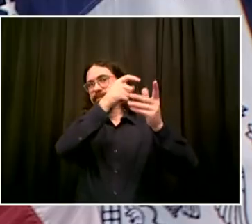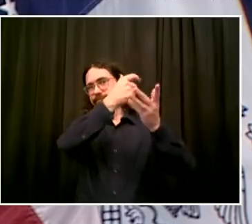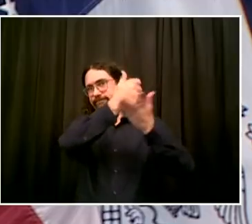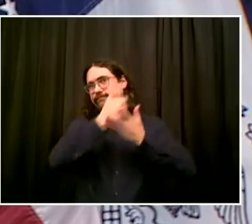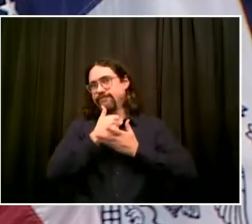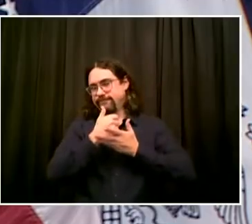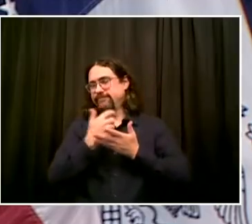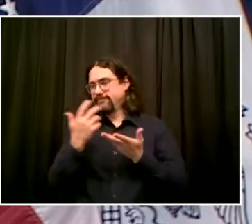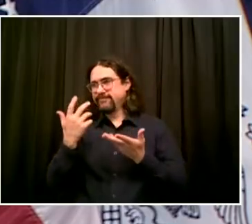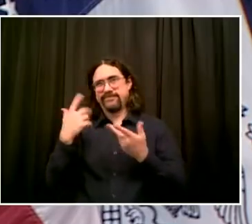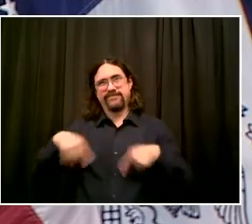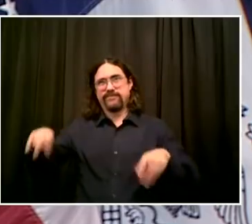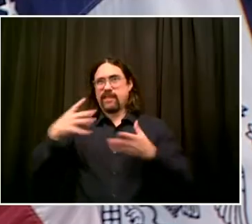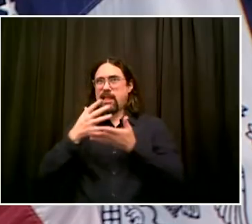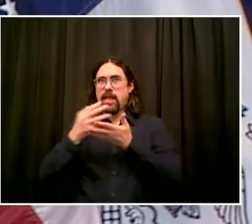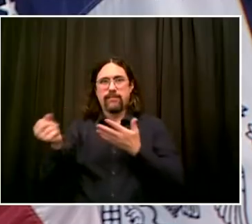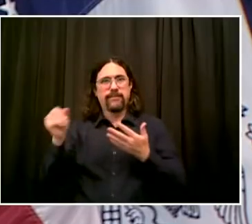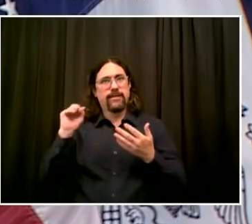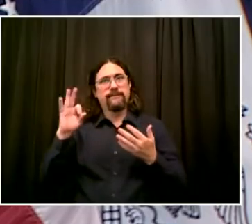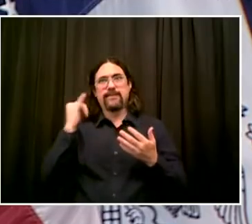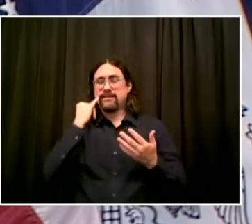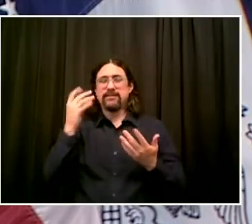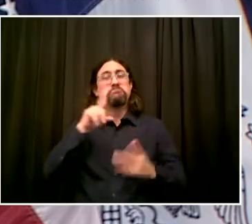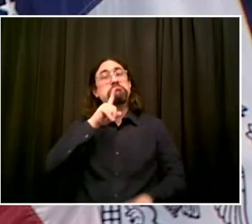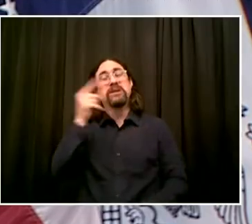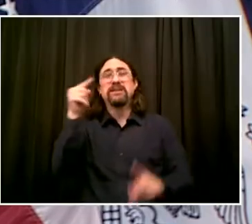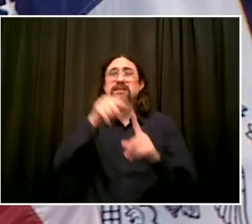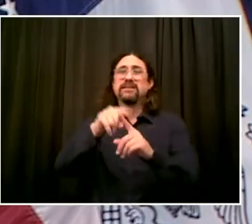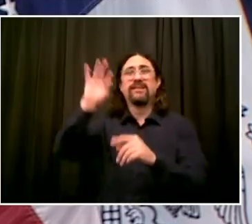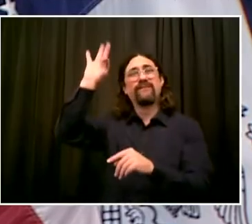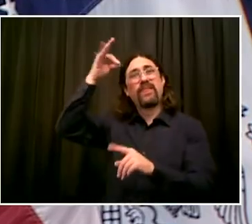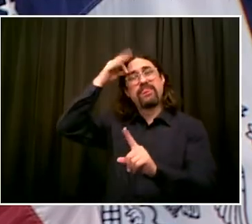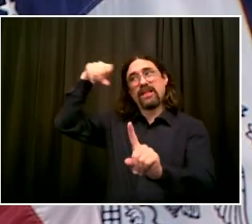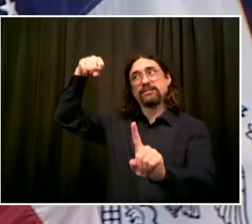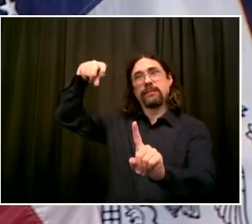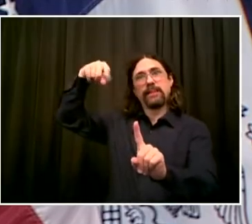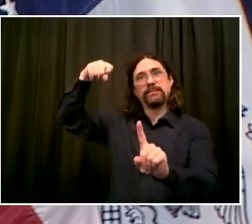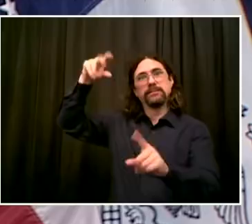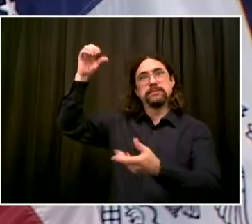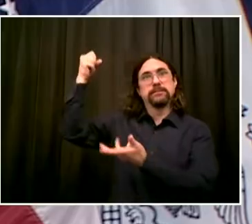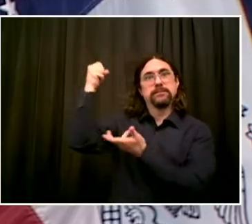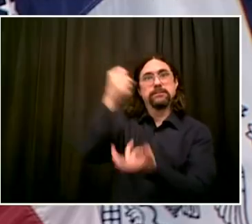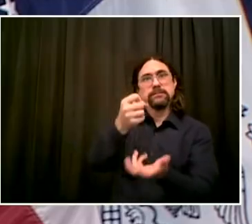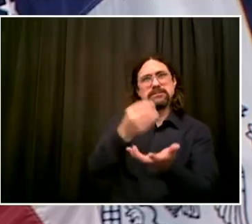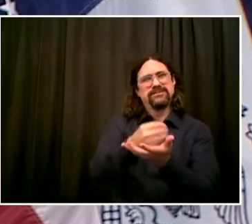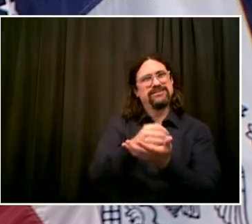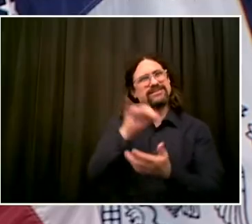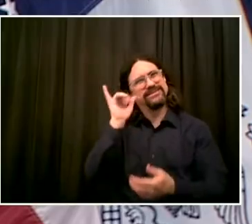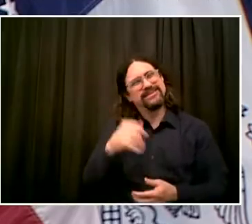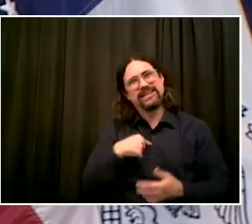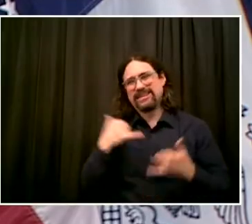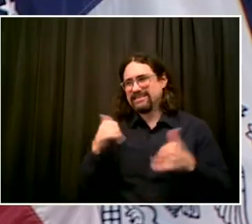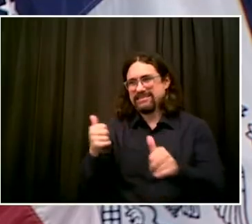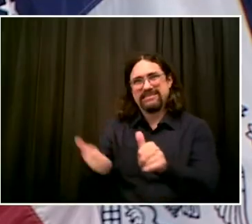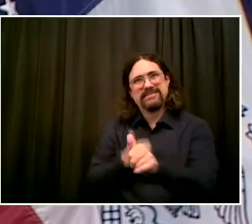ONMEY. THERE IS THE HOPE AND PRAYER THAT THAWT ILL HAPPEN IN THE